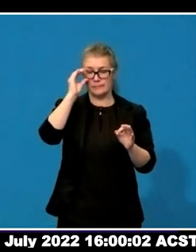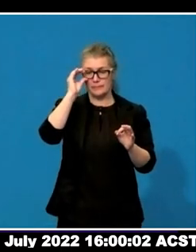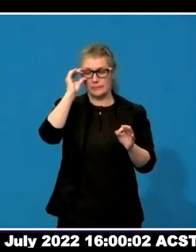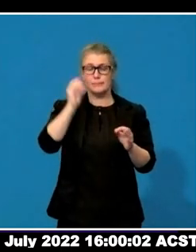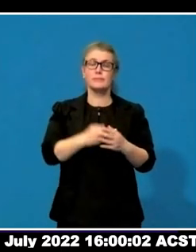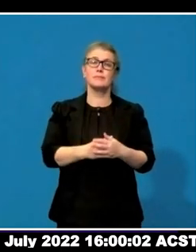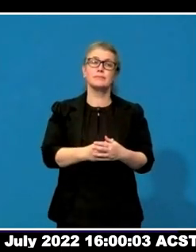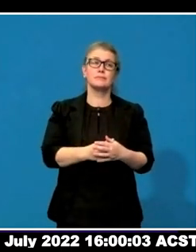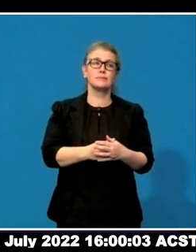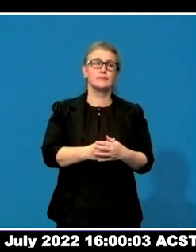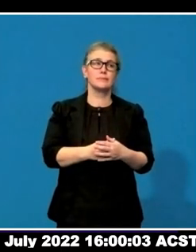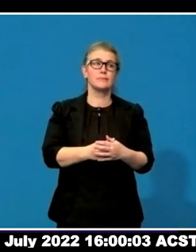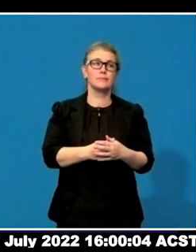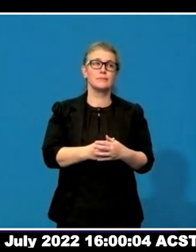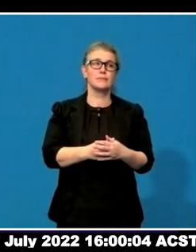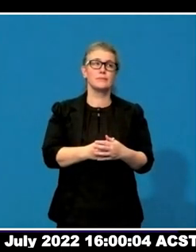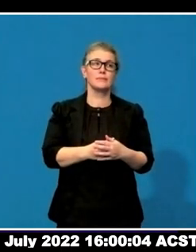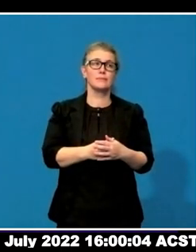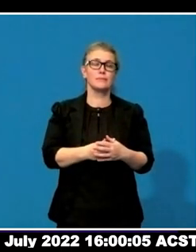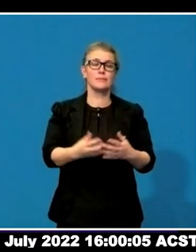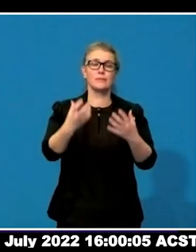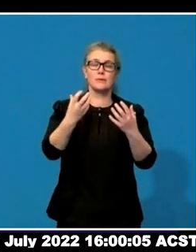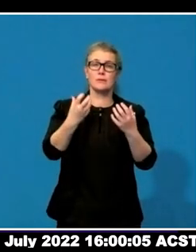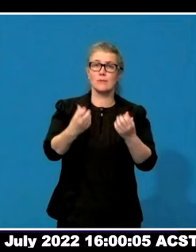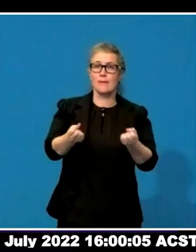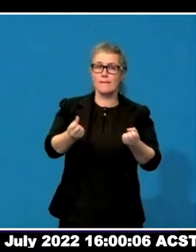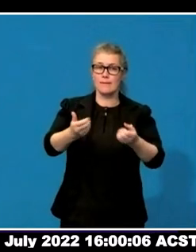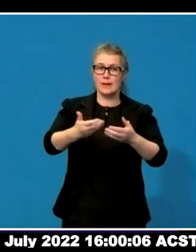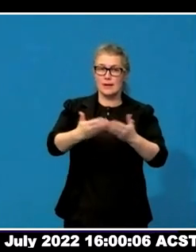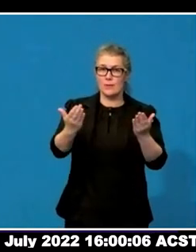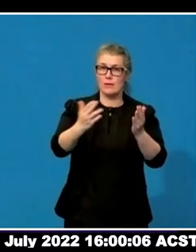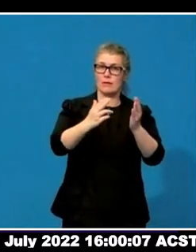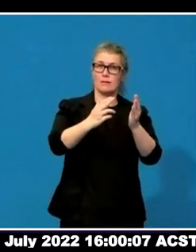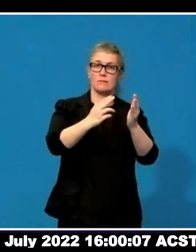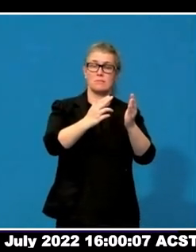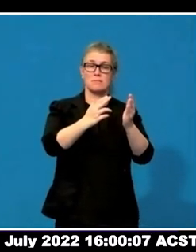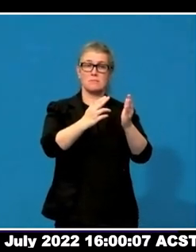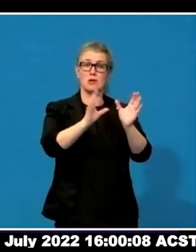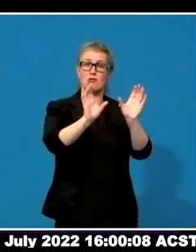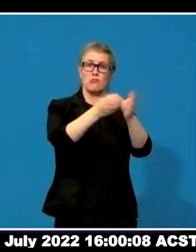individuals employed by the NDIA that you can approach because they have specialist